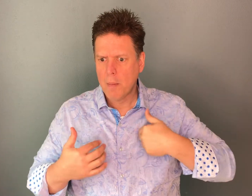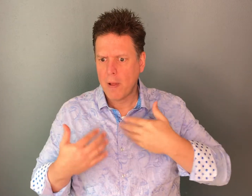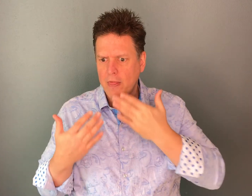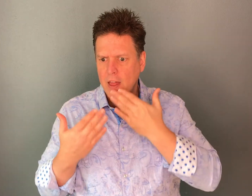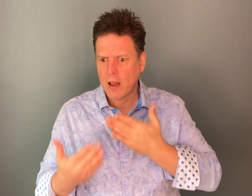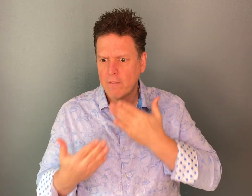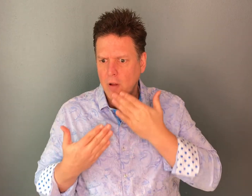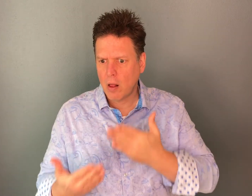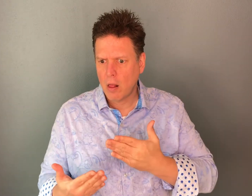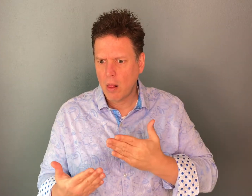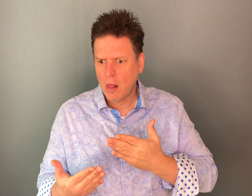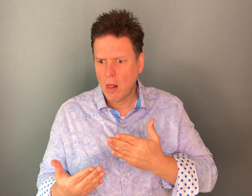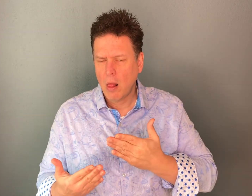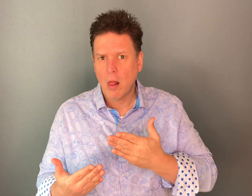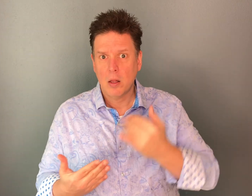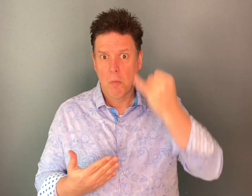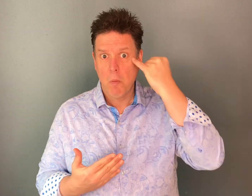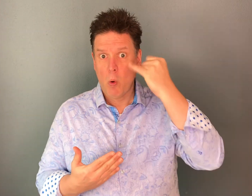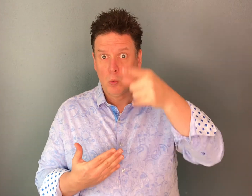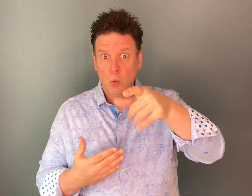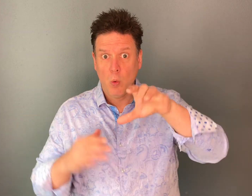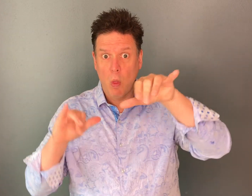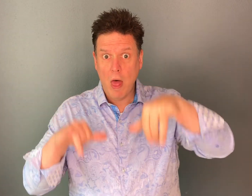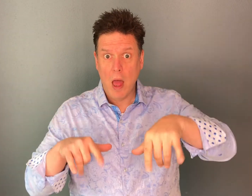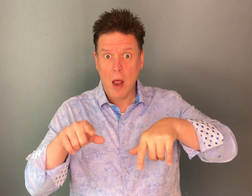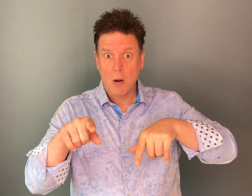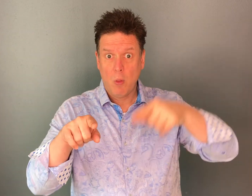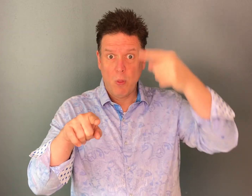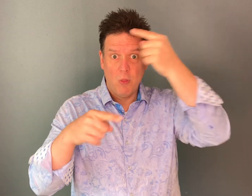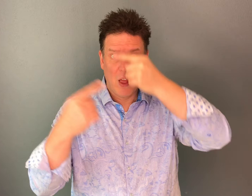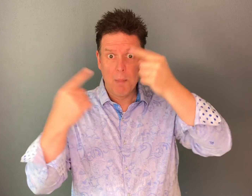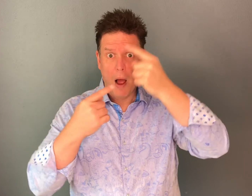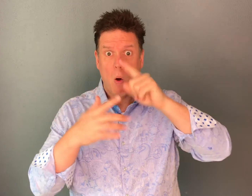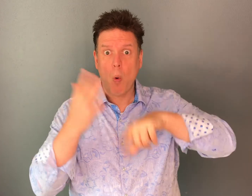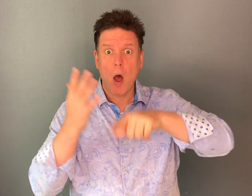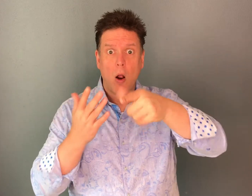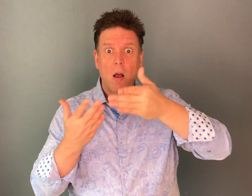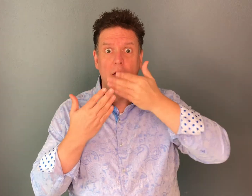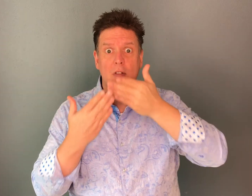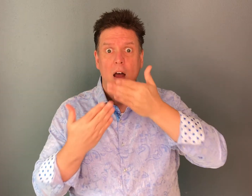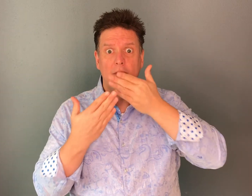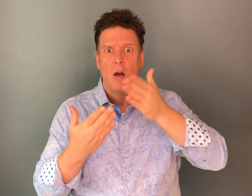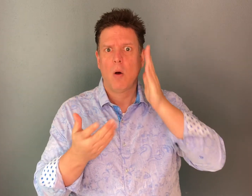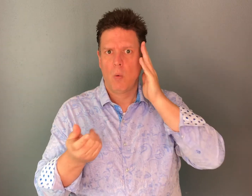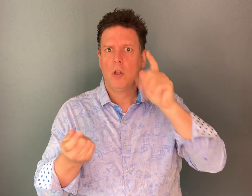think about what you're thankful for every morning. If you do this it will